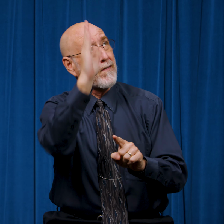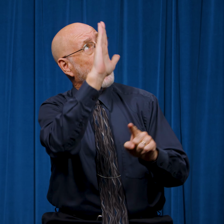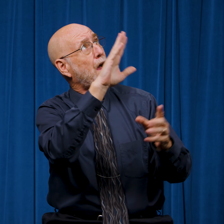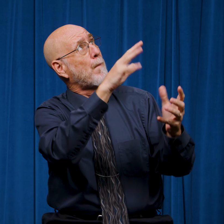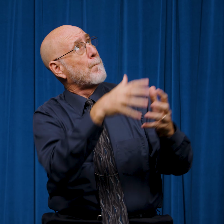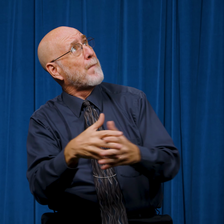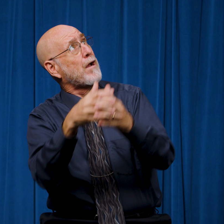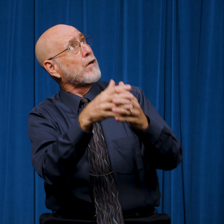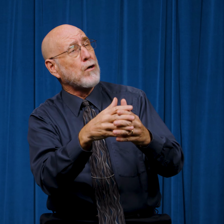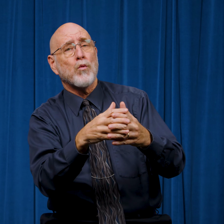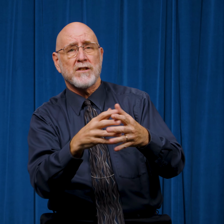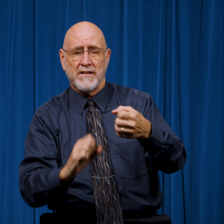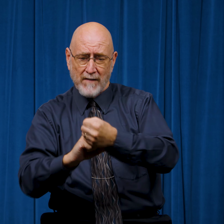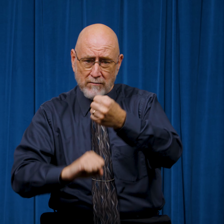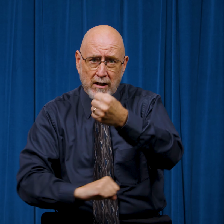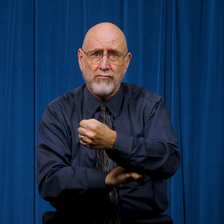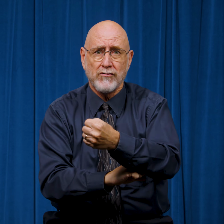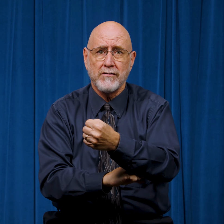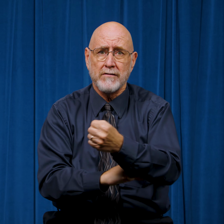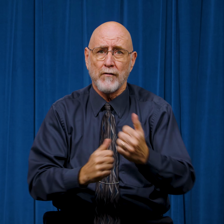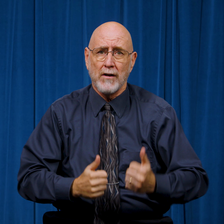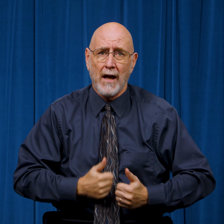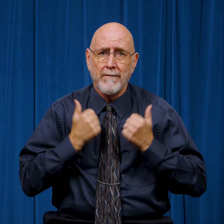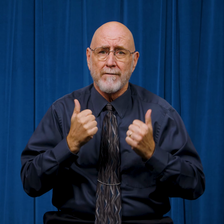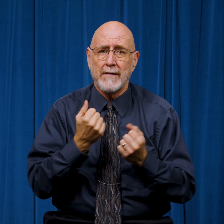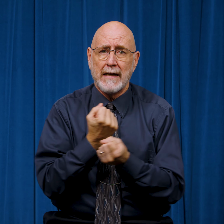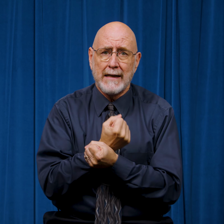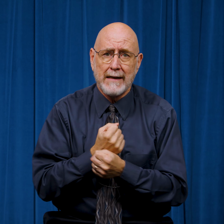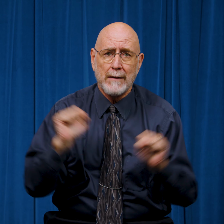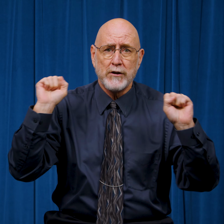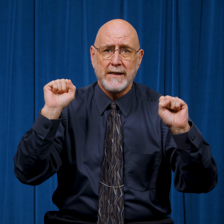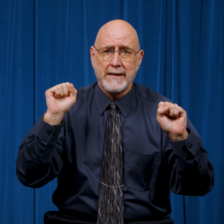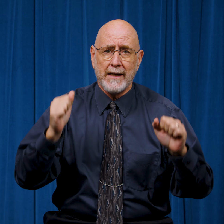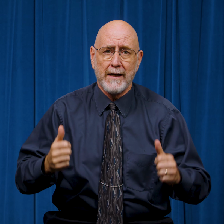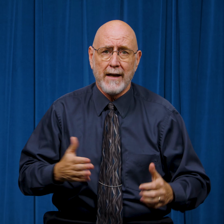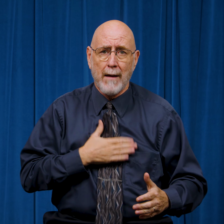was the very foundation for "Life, Liberty, and the pursuit of Happiness."